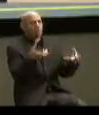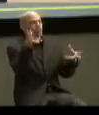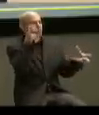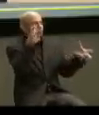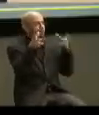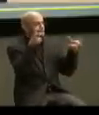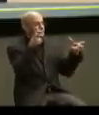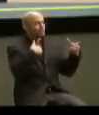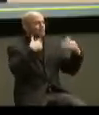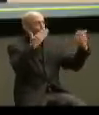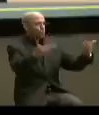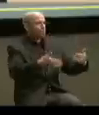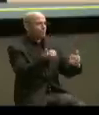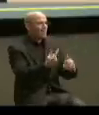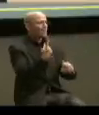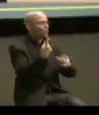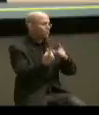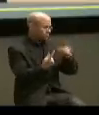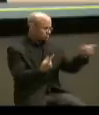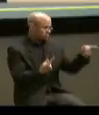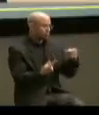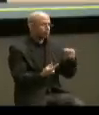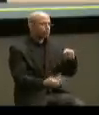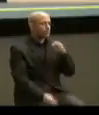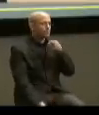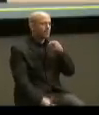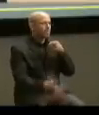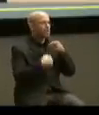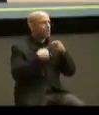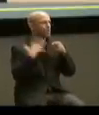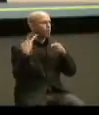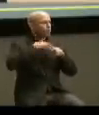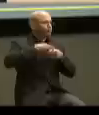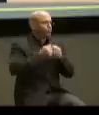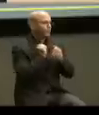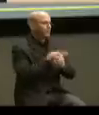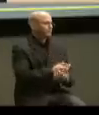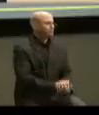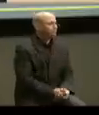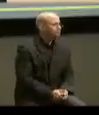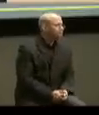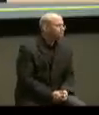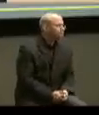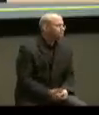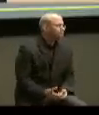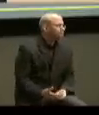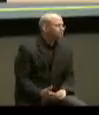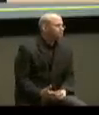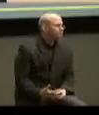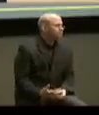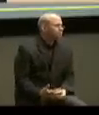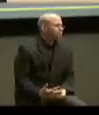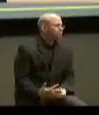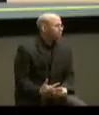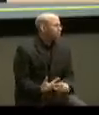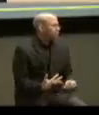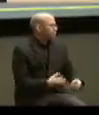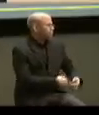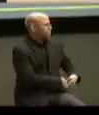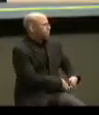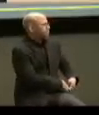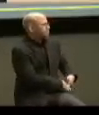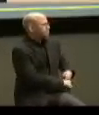SO, I WELCOME ANYBODY TO COME UP TO THE MICROPHONES AND JUST